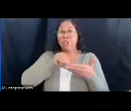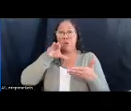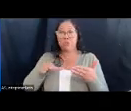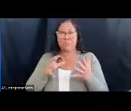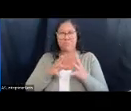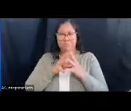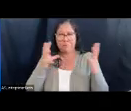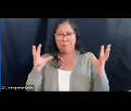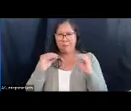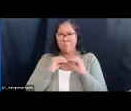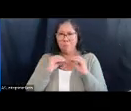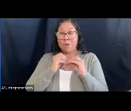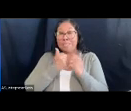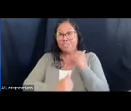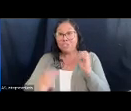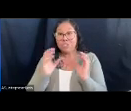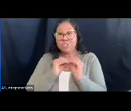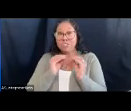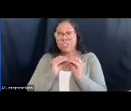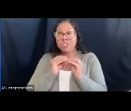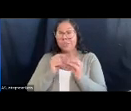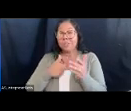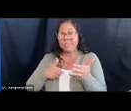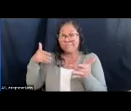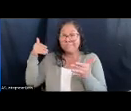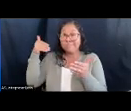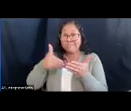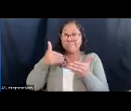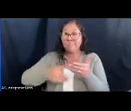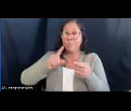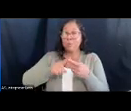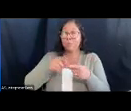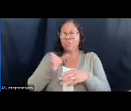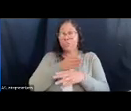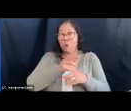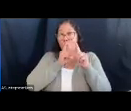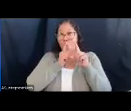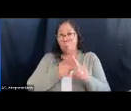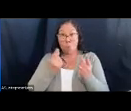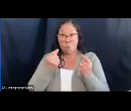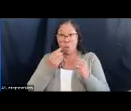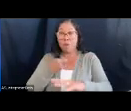each session has brought us closer to our shared goal and that is to improve outcomes for students